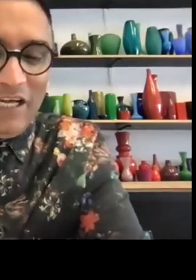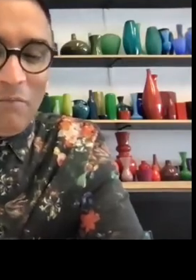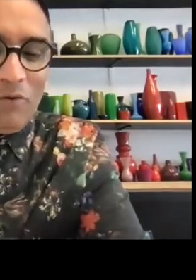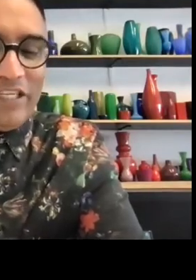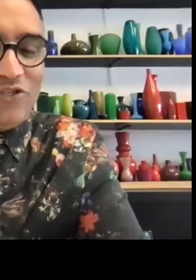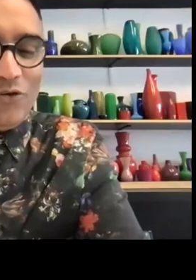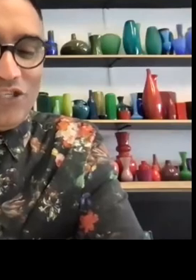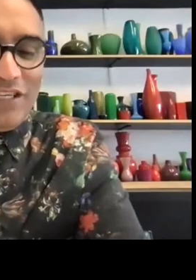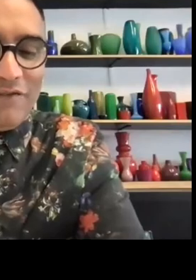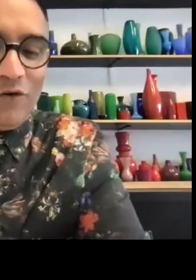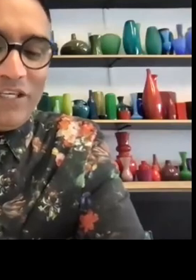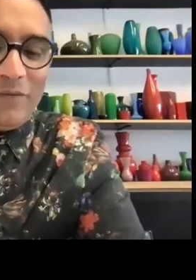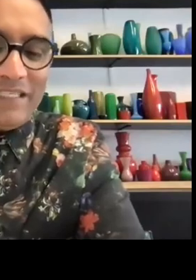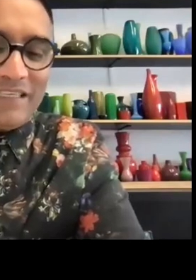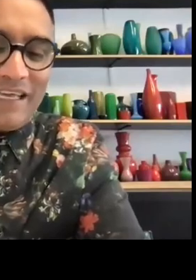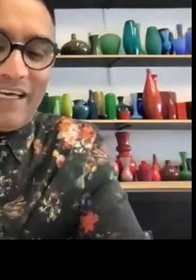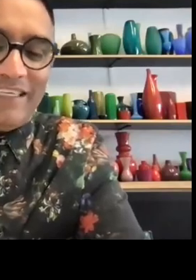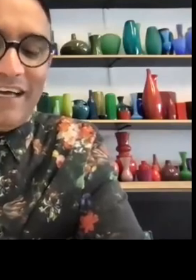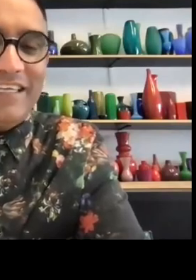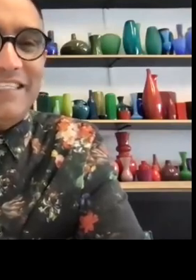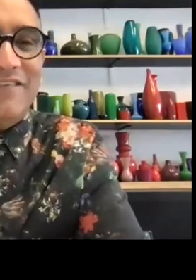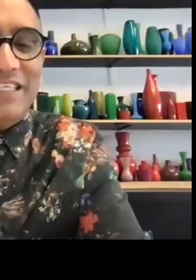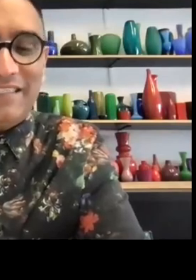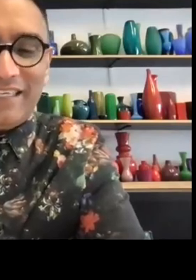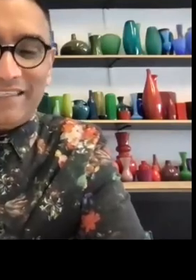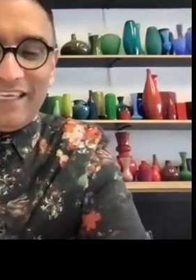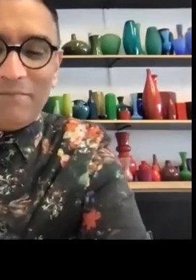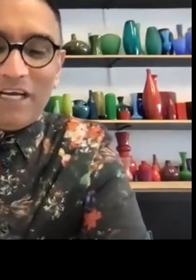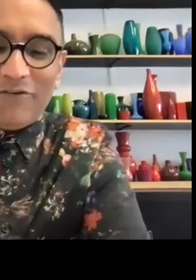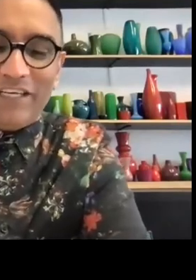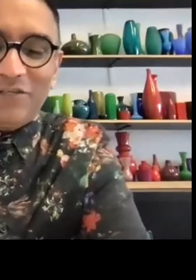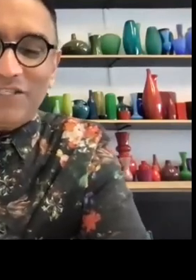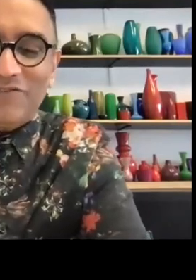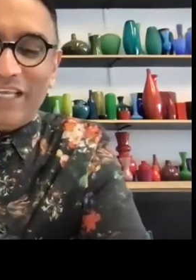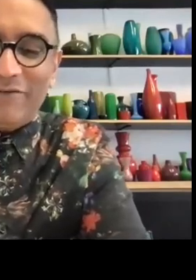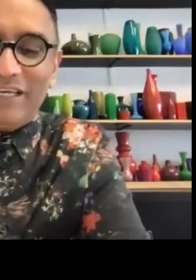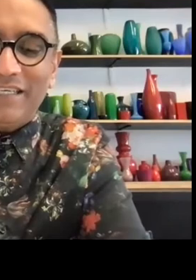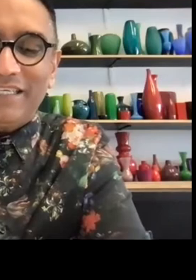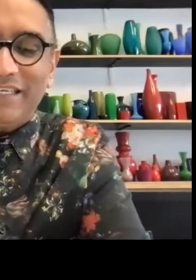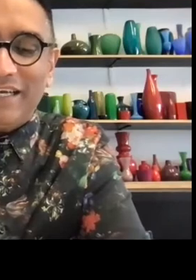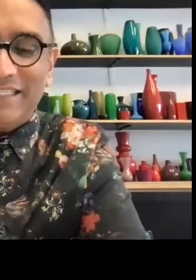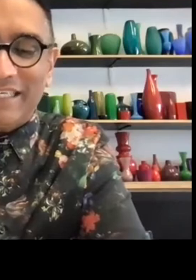born in georgia the former ussr in 1976 and migrated to australia in 1996